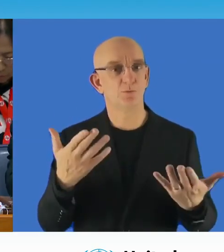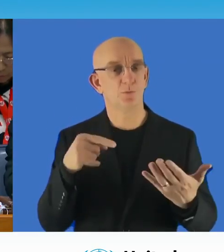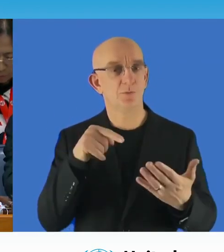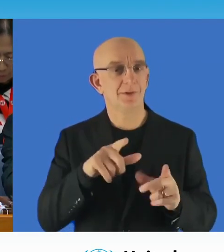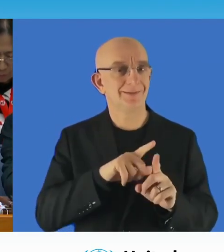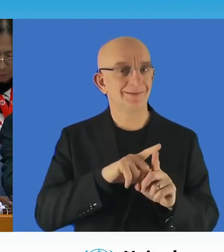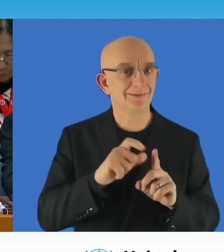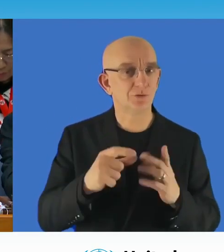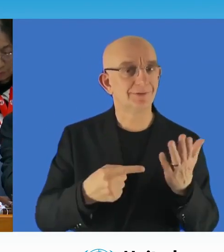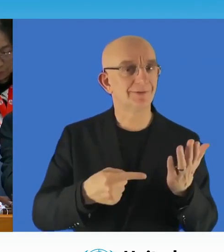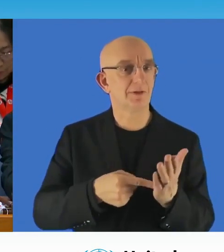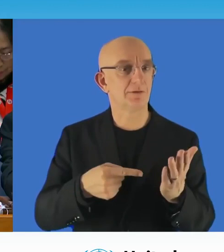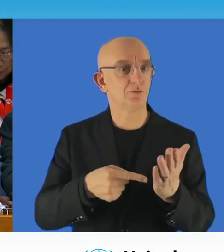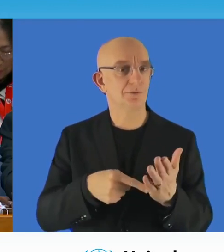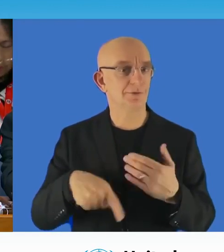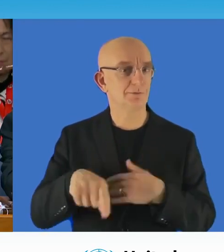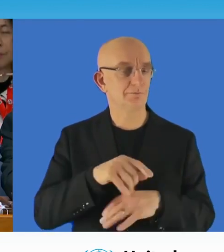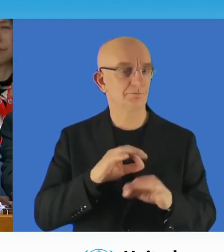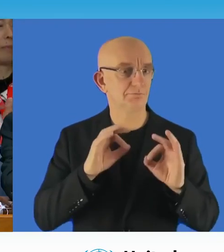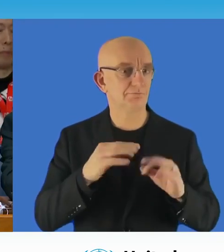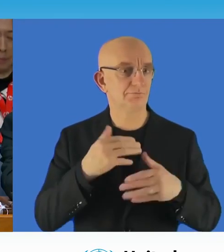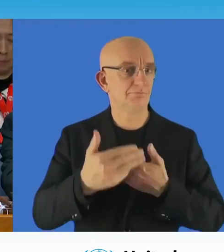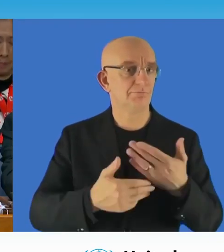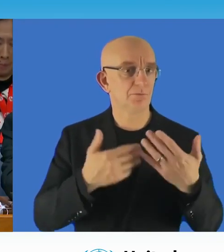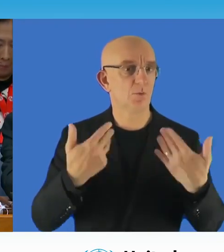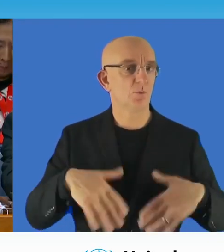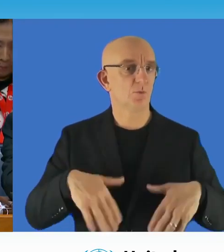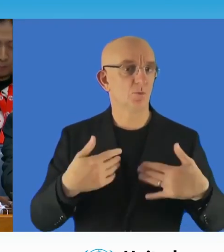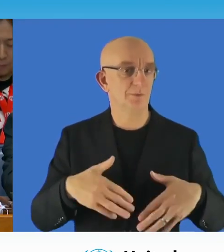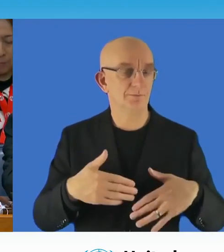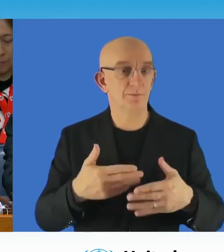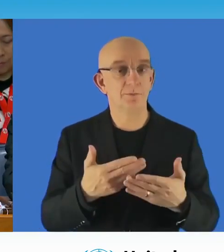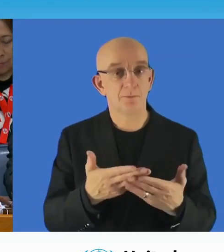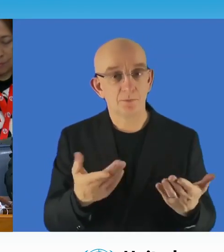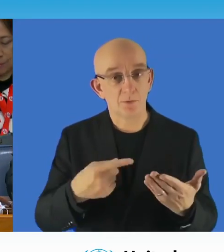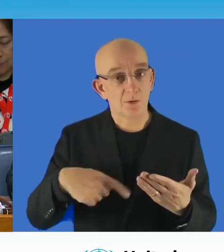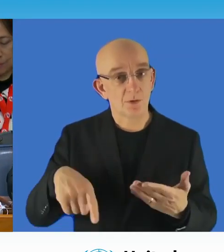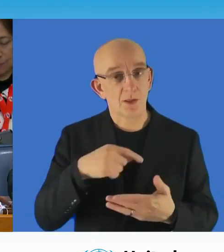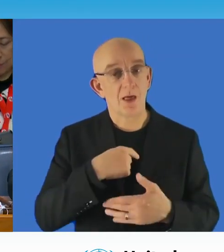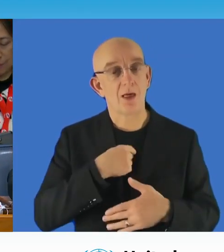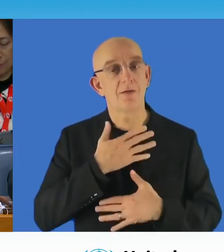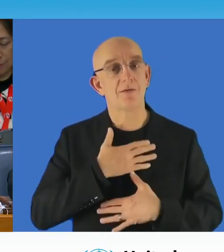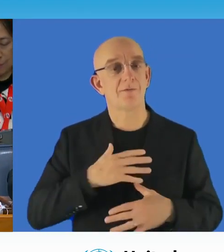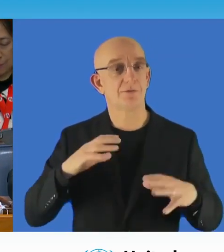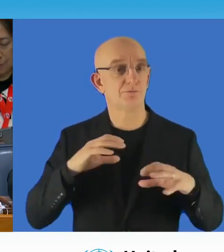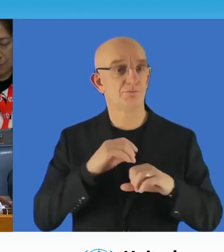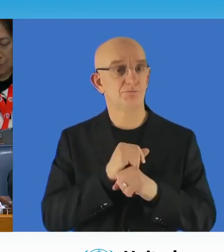me conclude by thanking you once more for this incredible experience of serving at the bureau